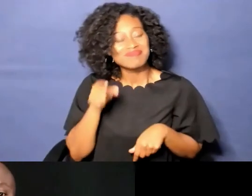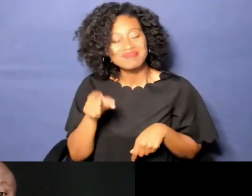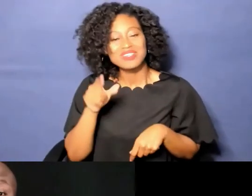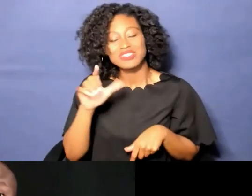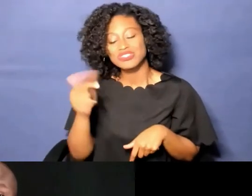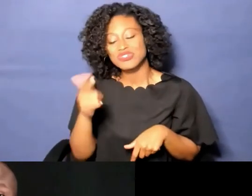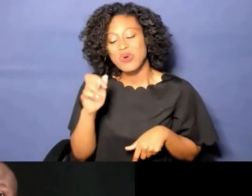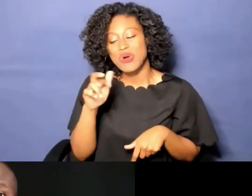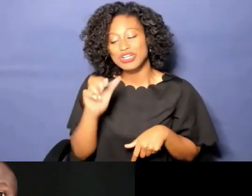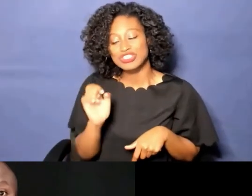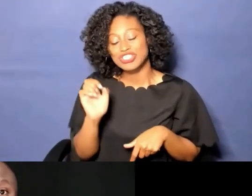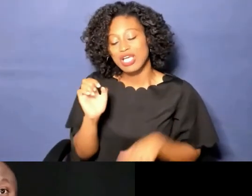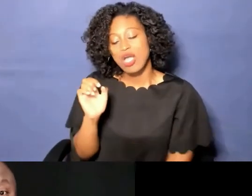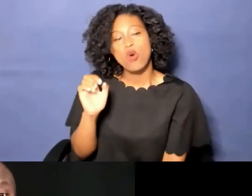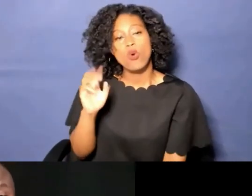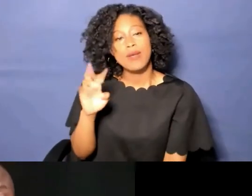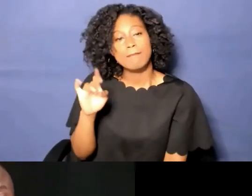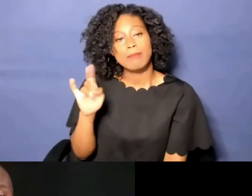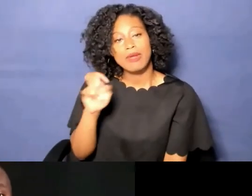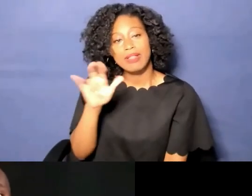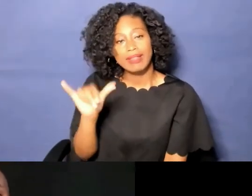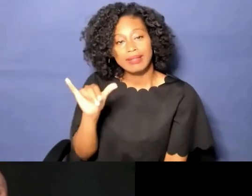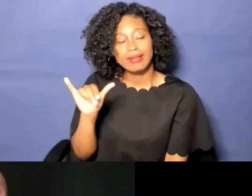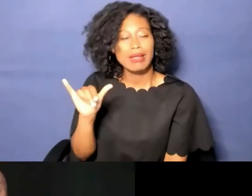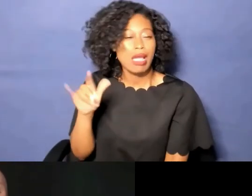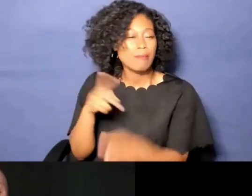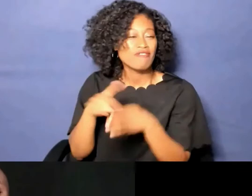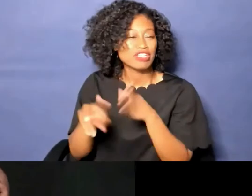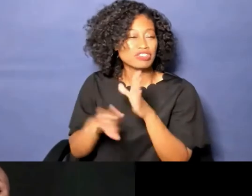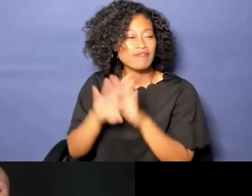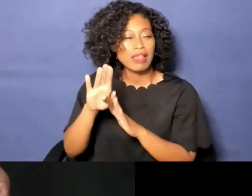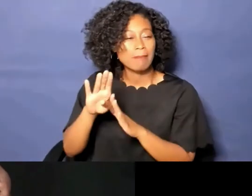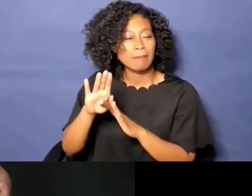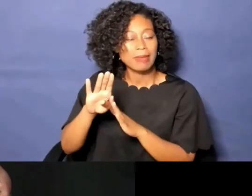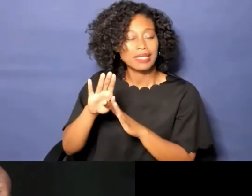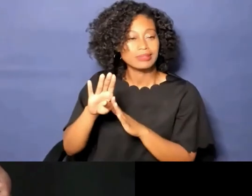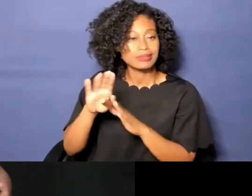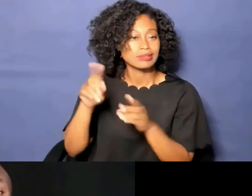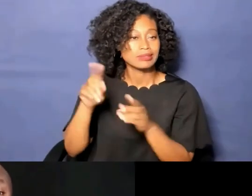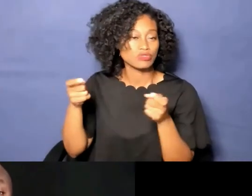development and chief diversity officer will present the questions that you all